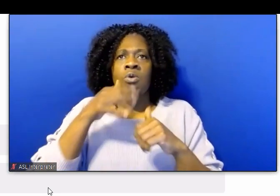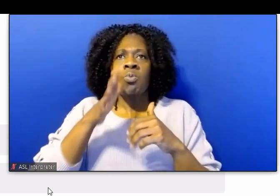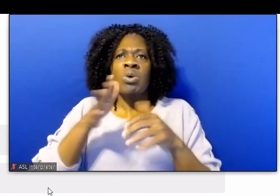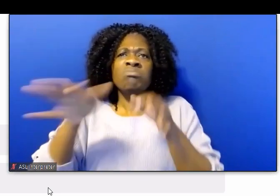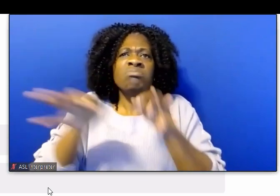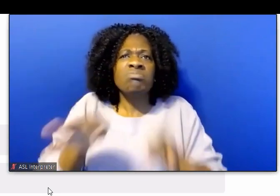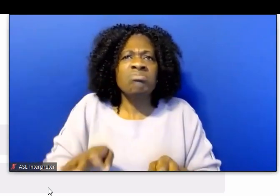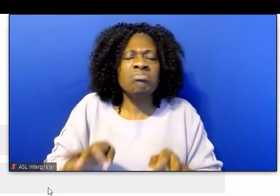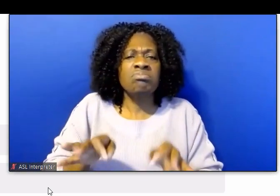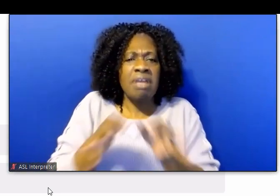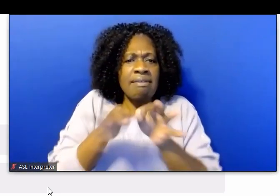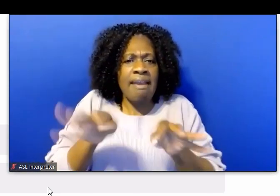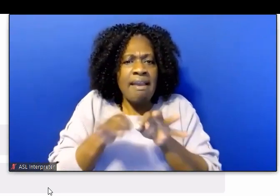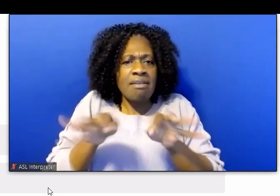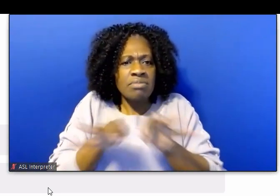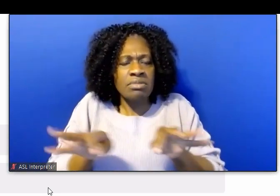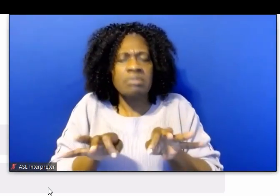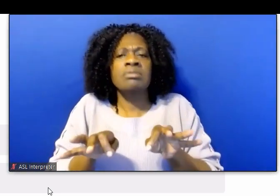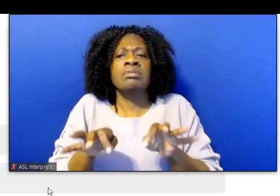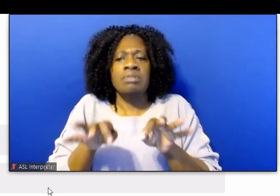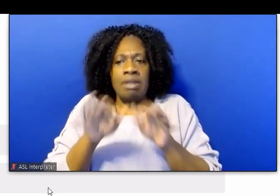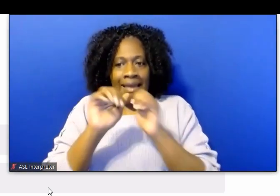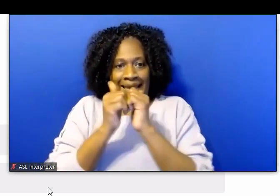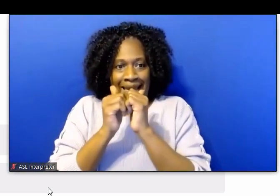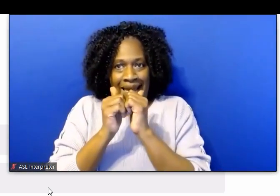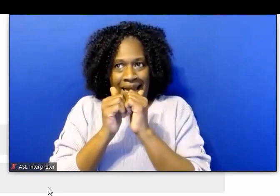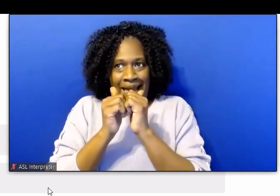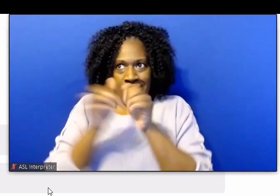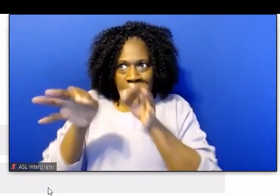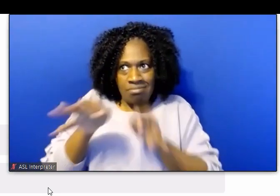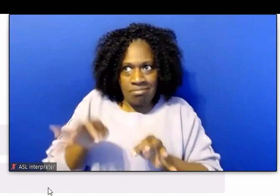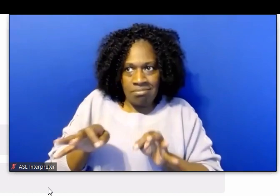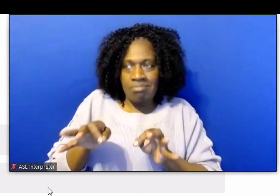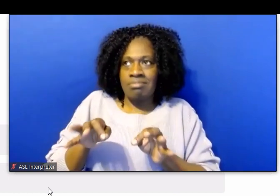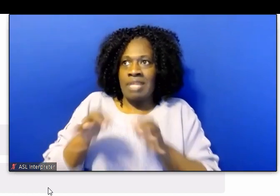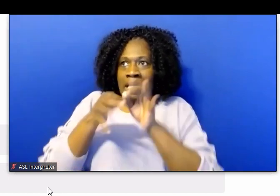and give you a how to for captioning videos and events